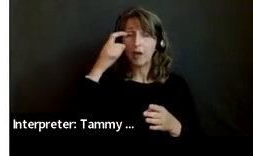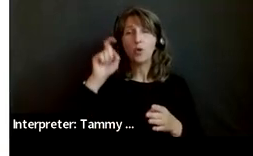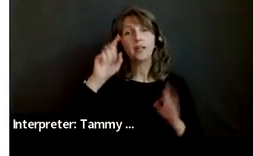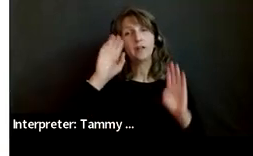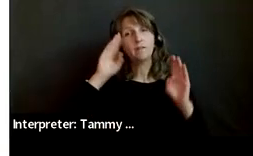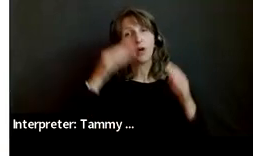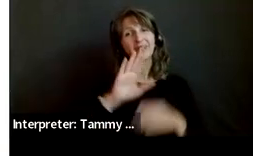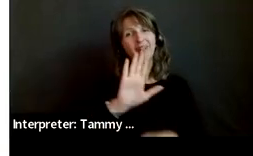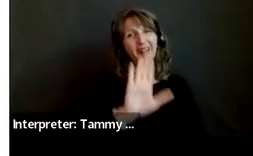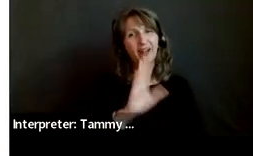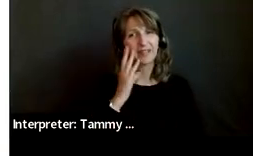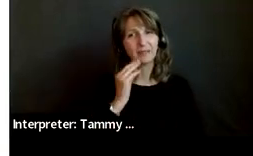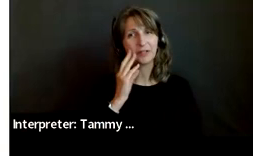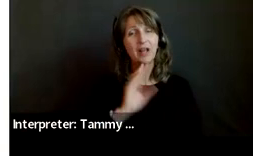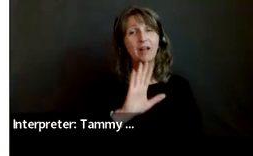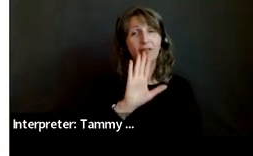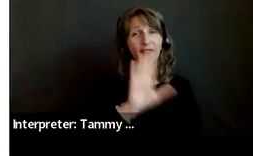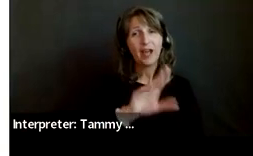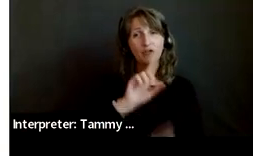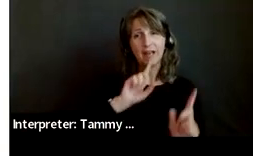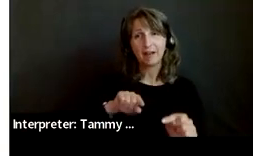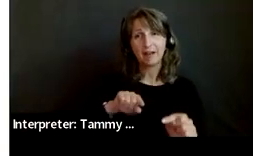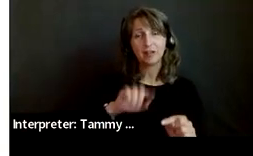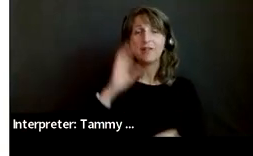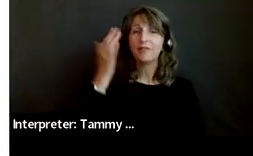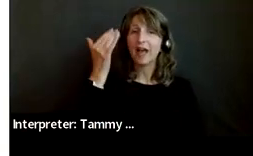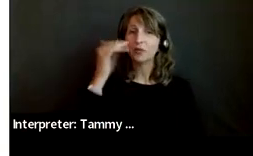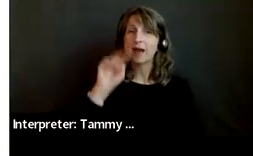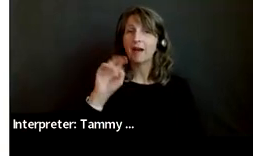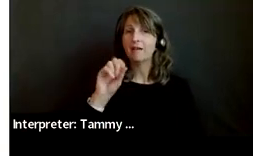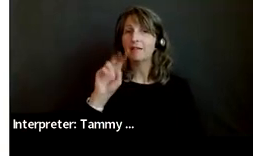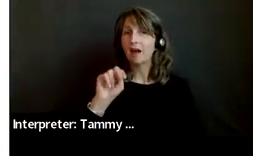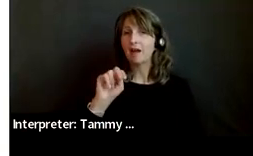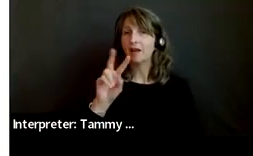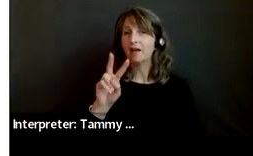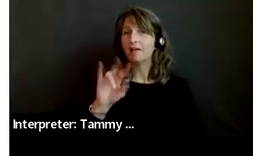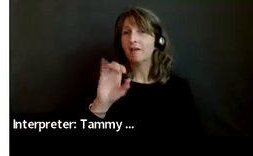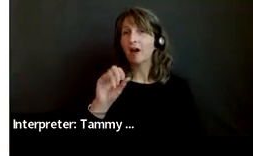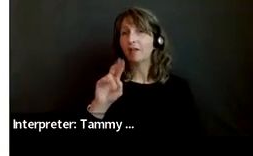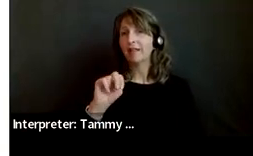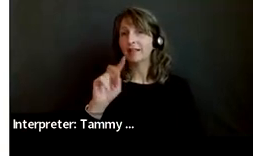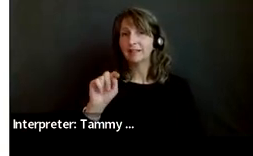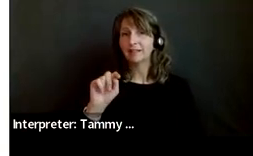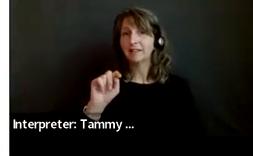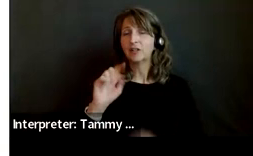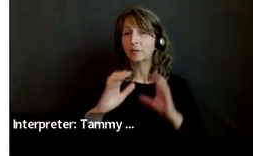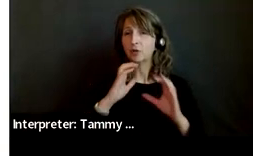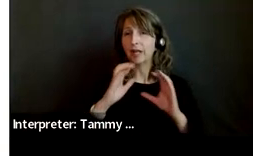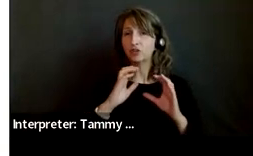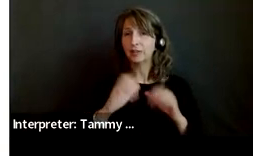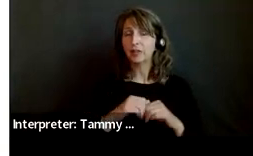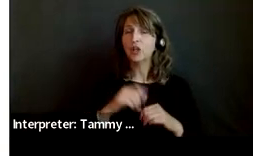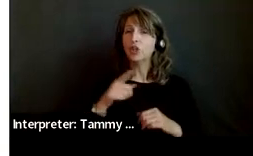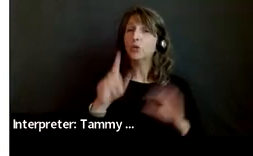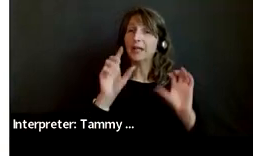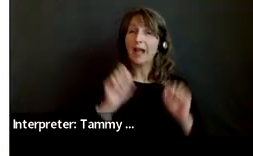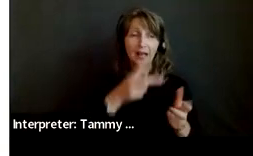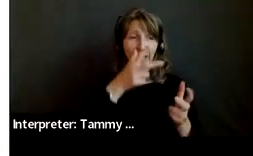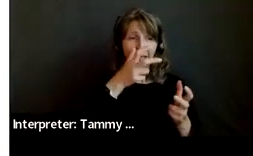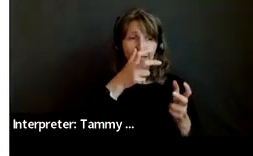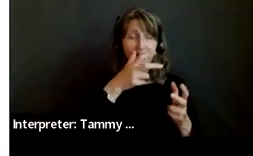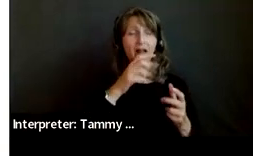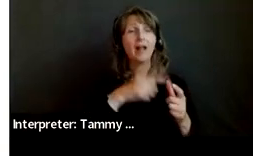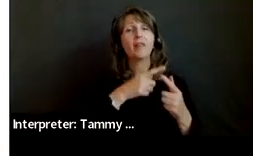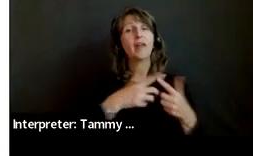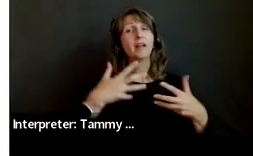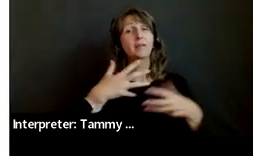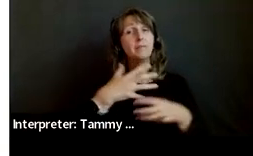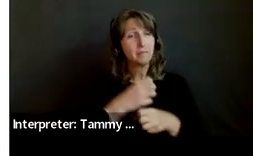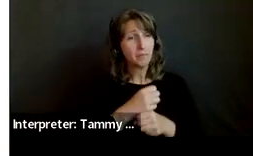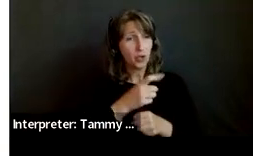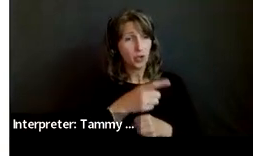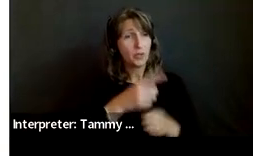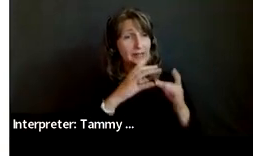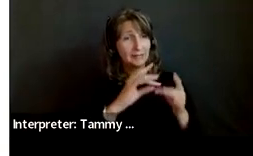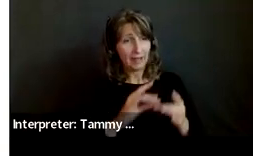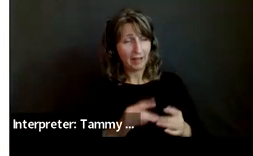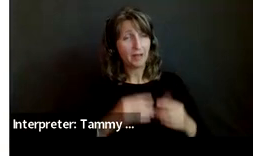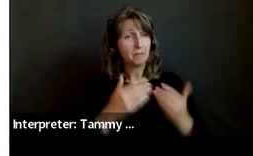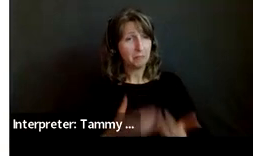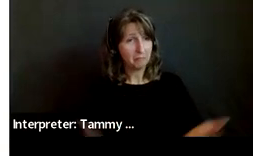That is why we would use nonviolent communication. It's utilizing the skills of paraphrasing and positive regard to let your client know I am on your side and I believe your story of the events.